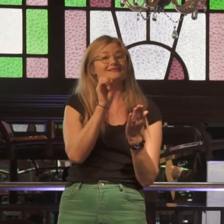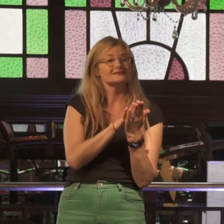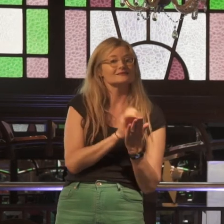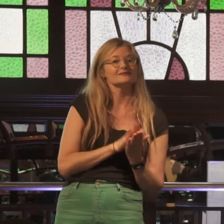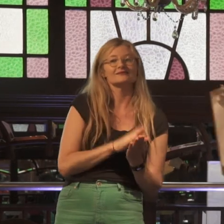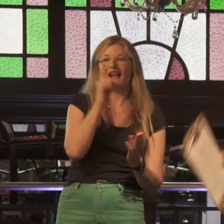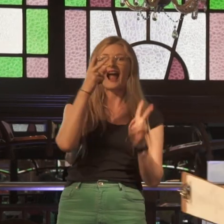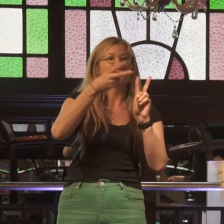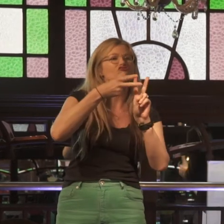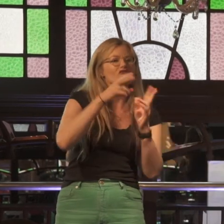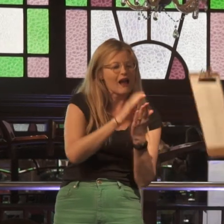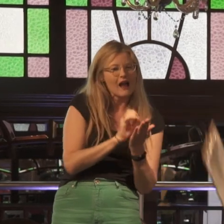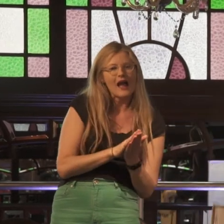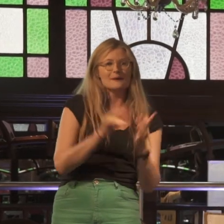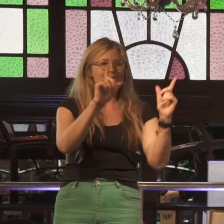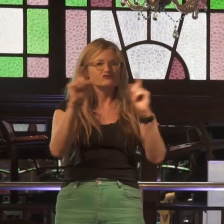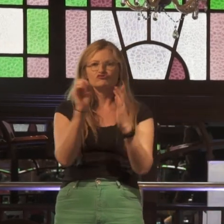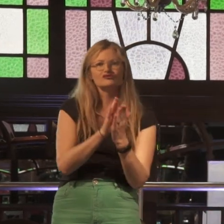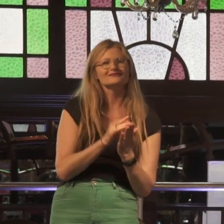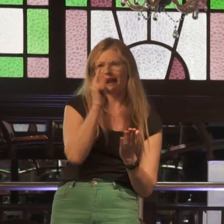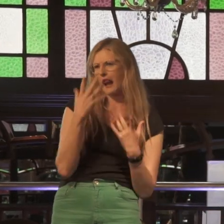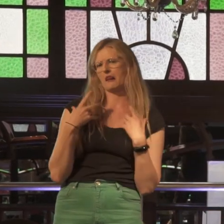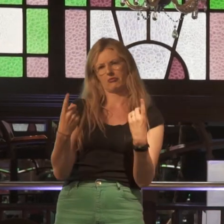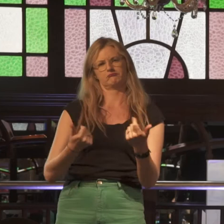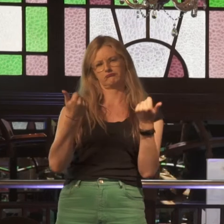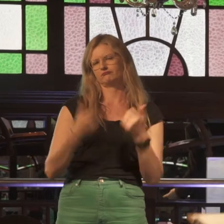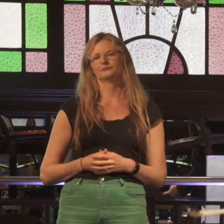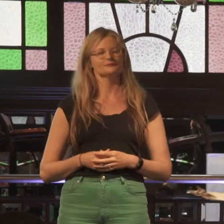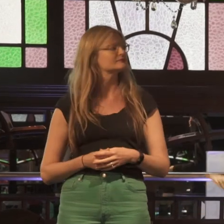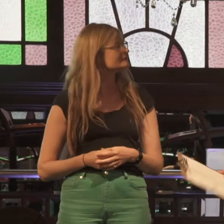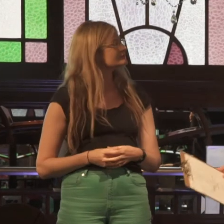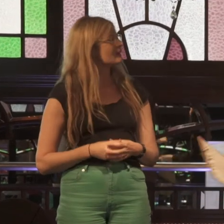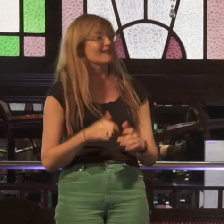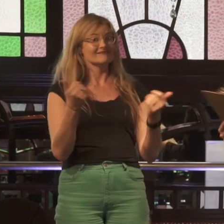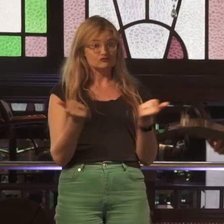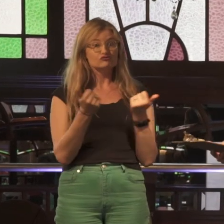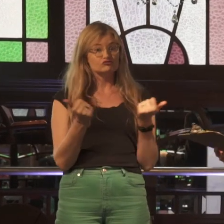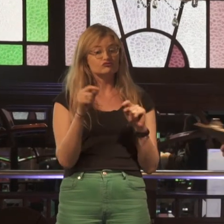take pictures all the way through, it's fine. And then after it, after we're done,